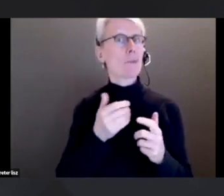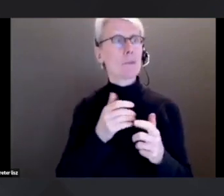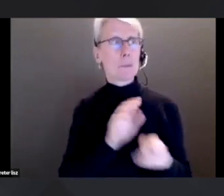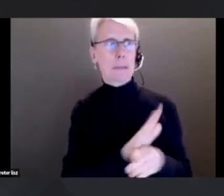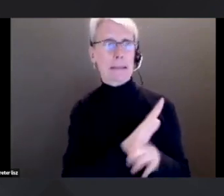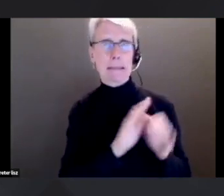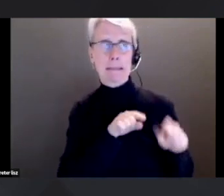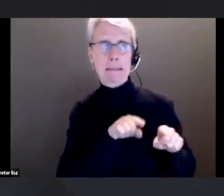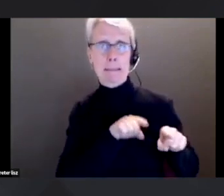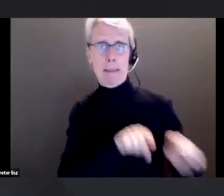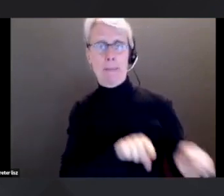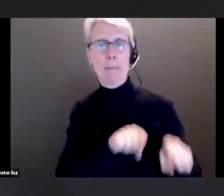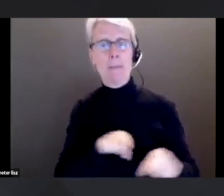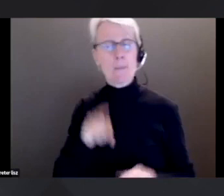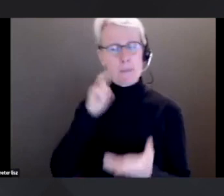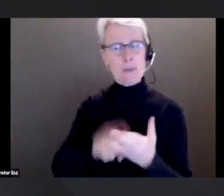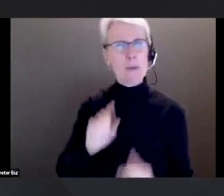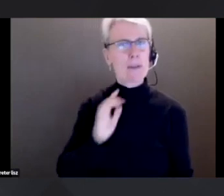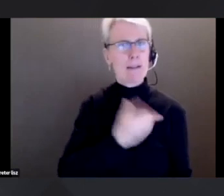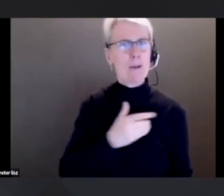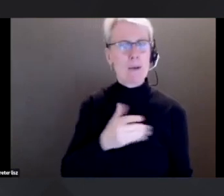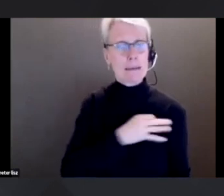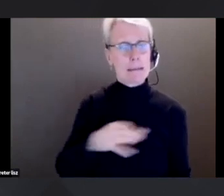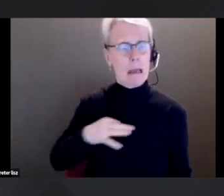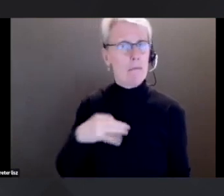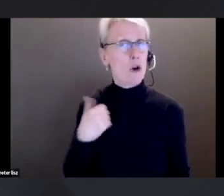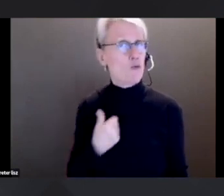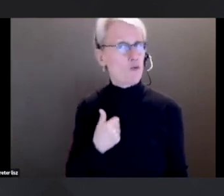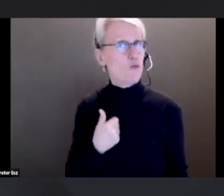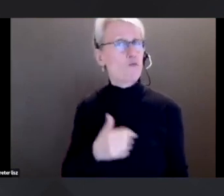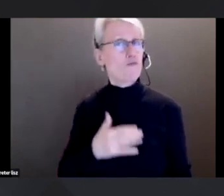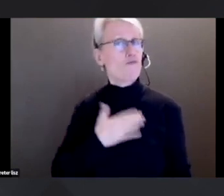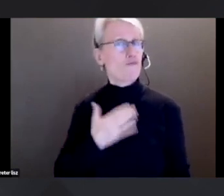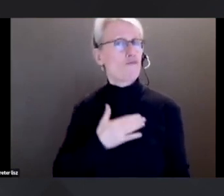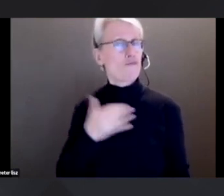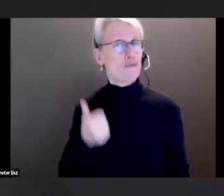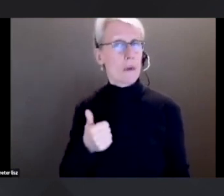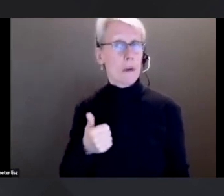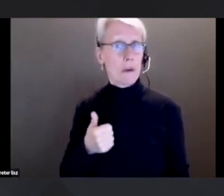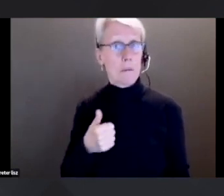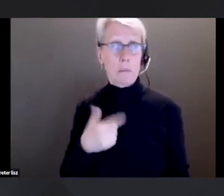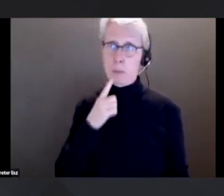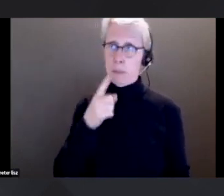to say it's totally due to that, but I think that does have part of it. Because I think all the staff feel good about, you know,